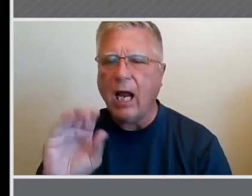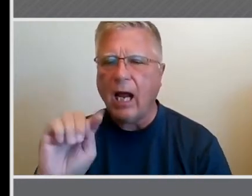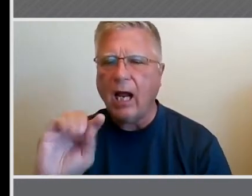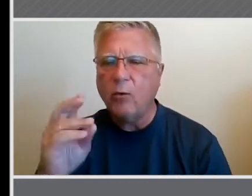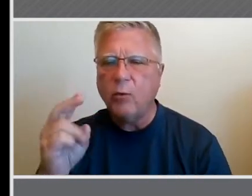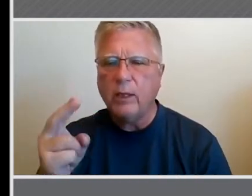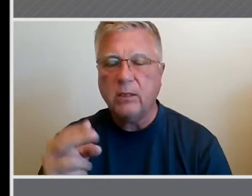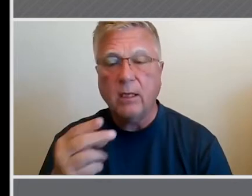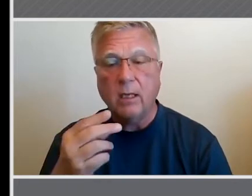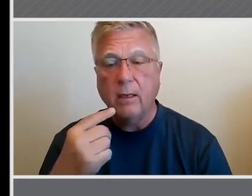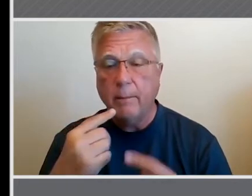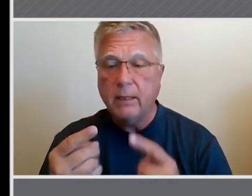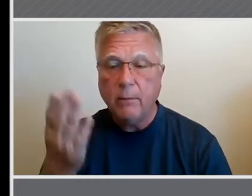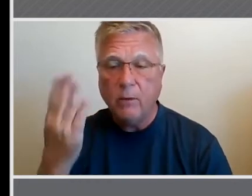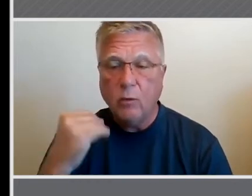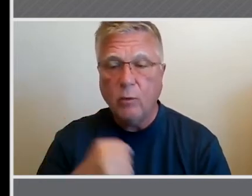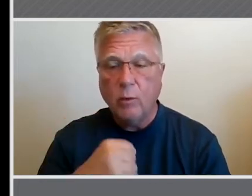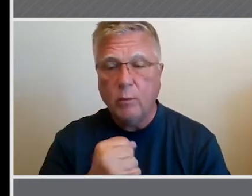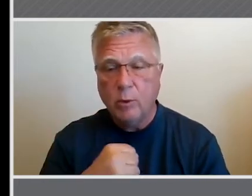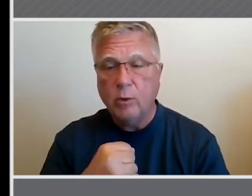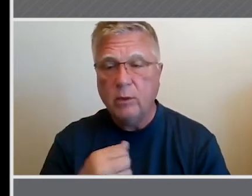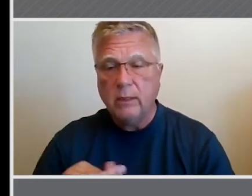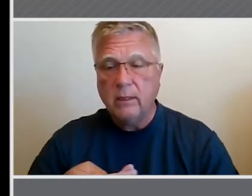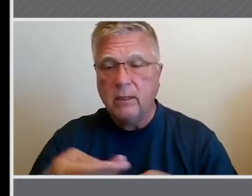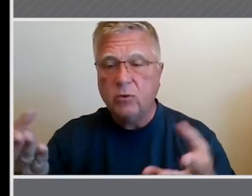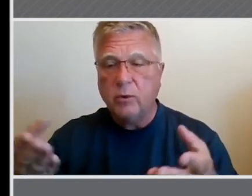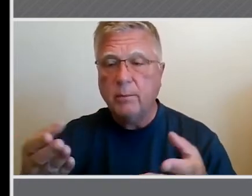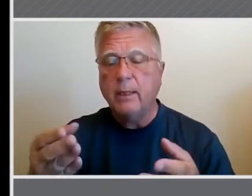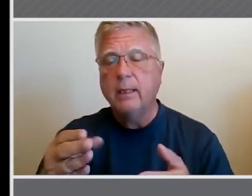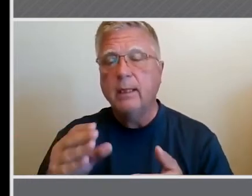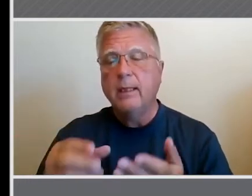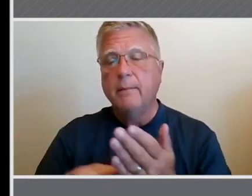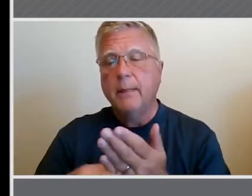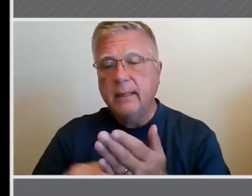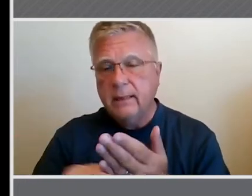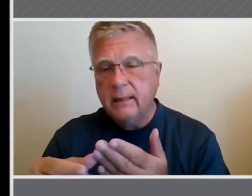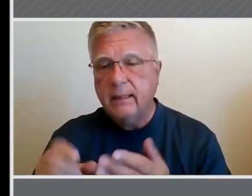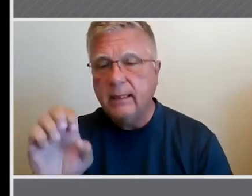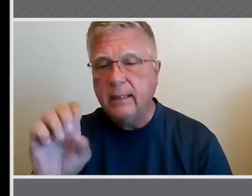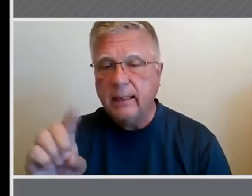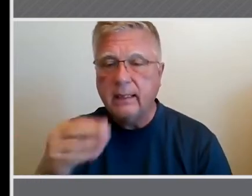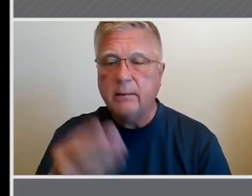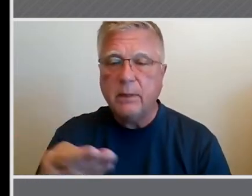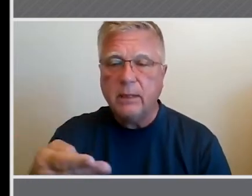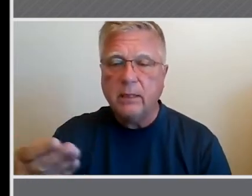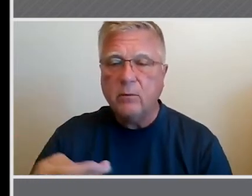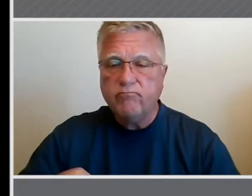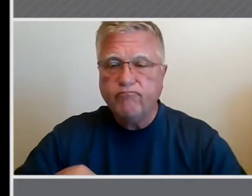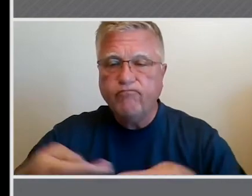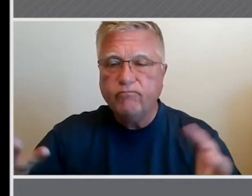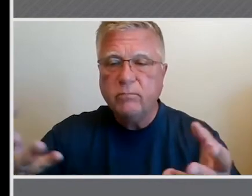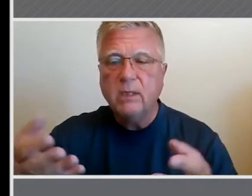we produce and distribute pamphlets and educational materials, things that we try to get to Pittsburghers